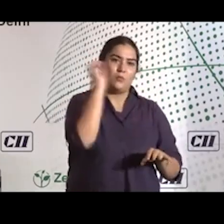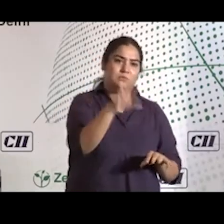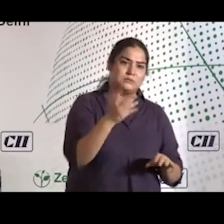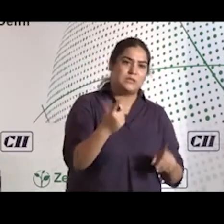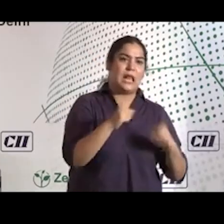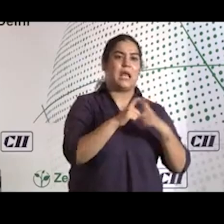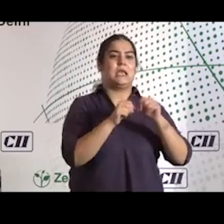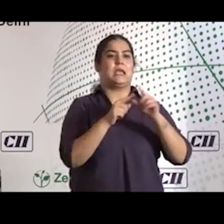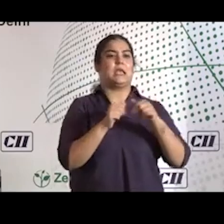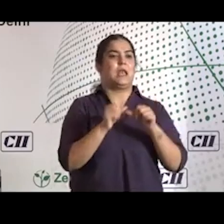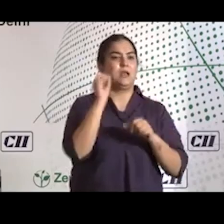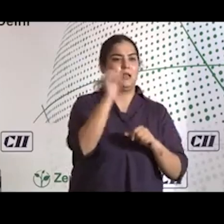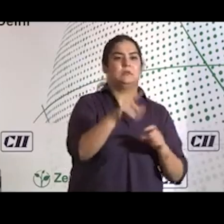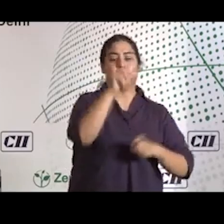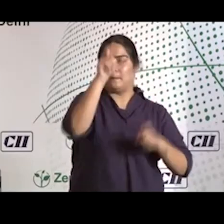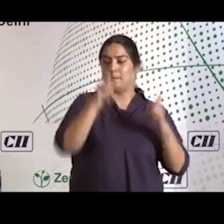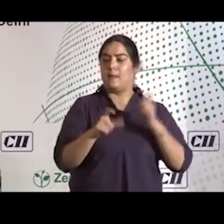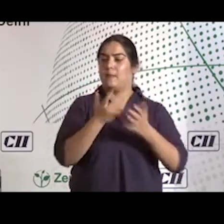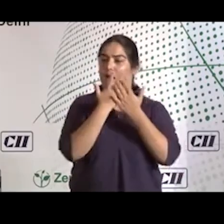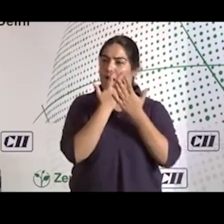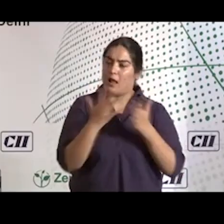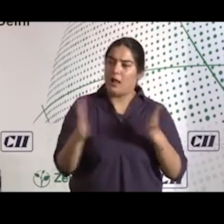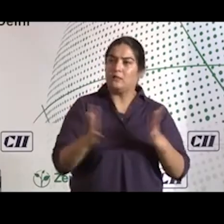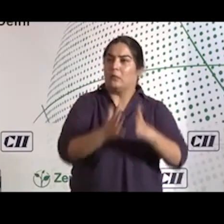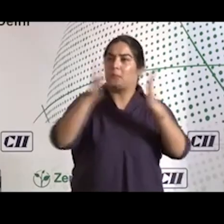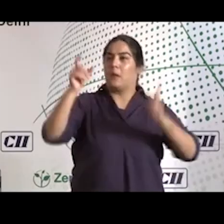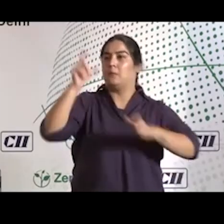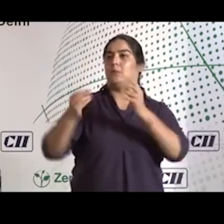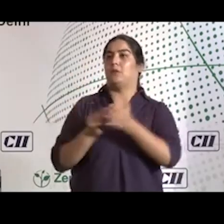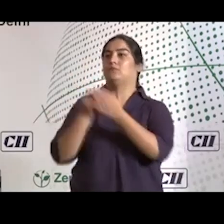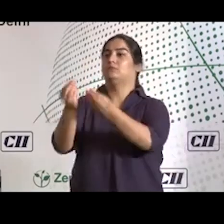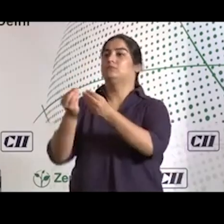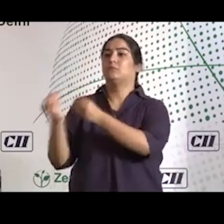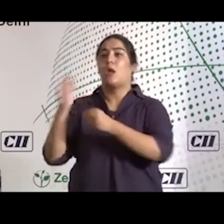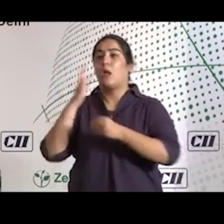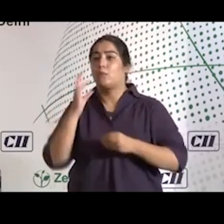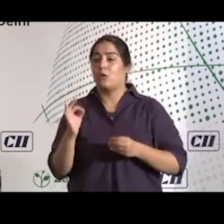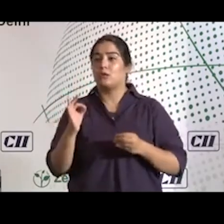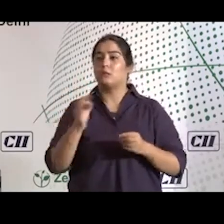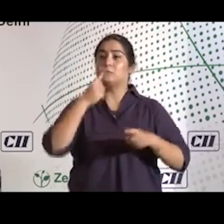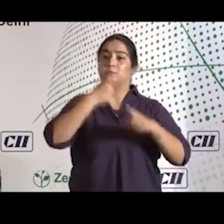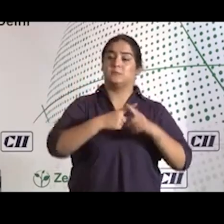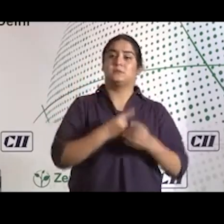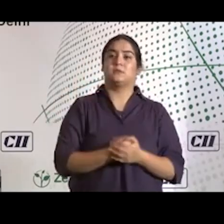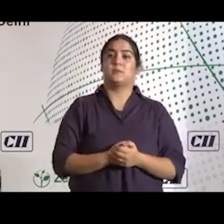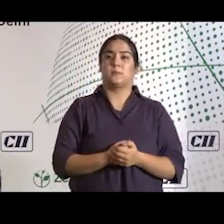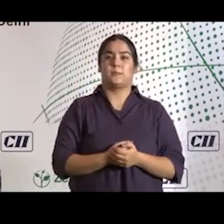to each other and from each other so that